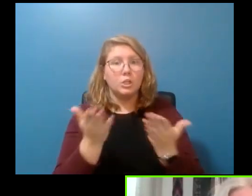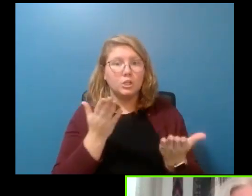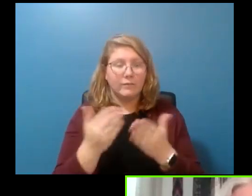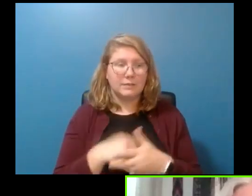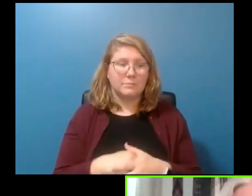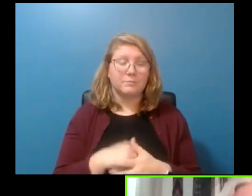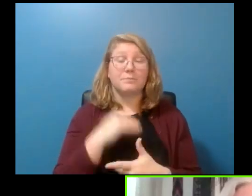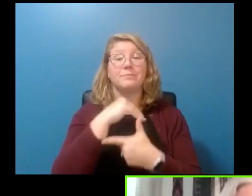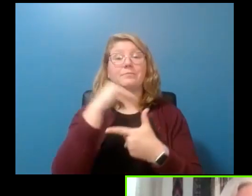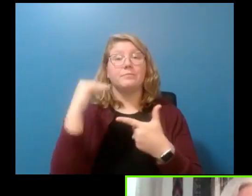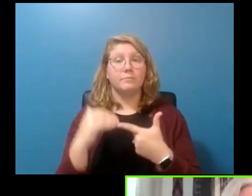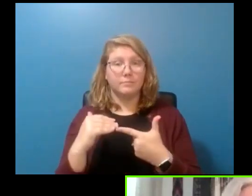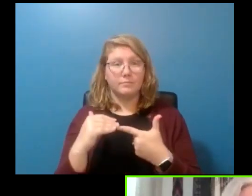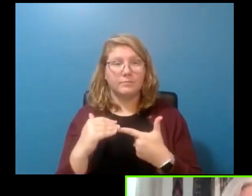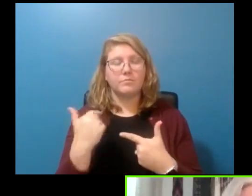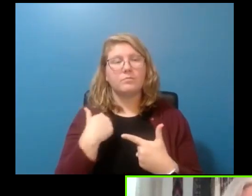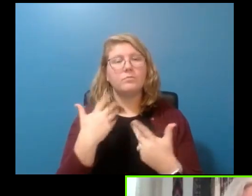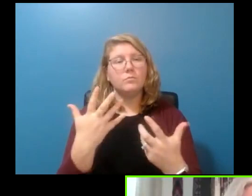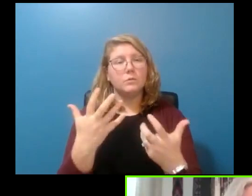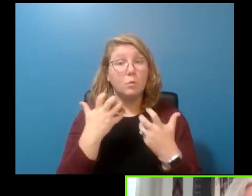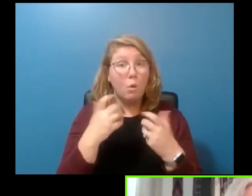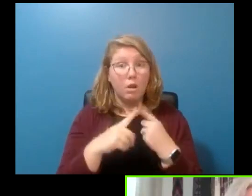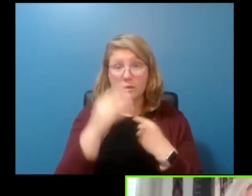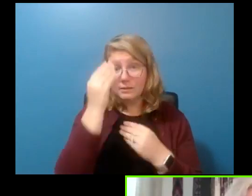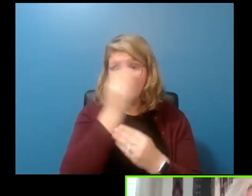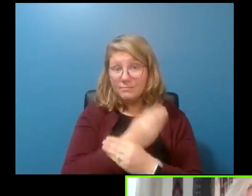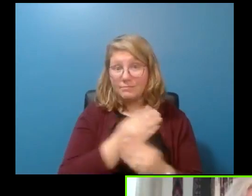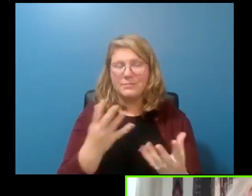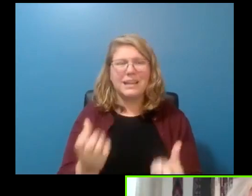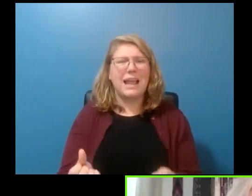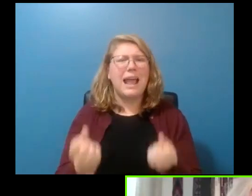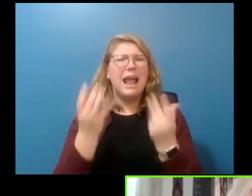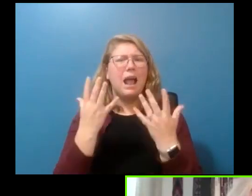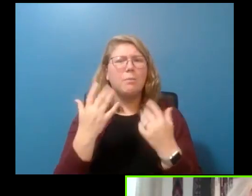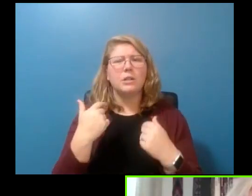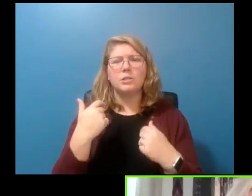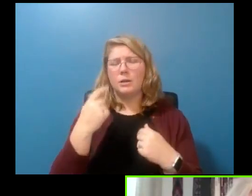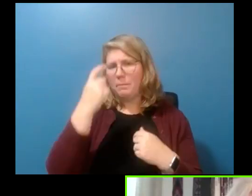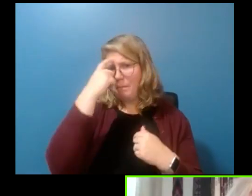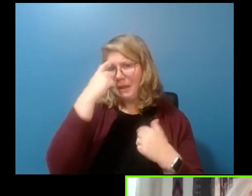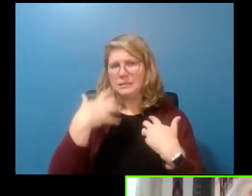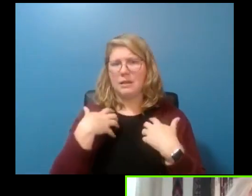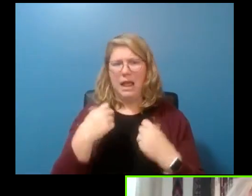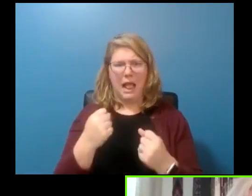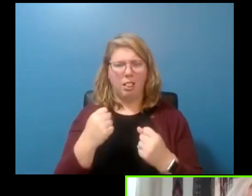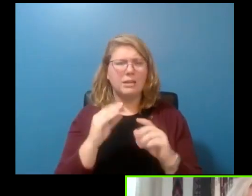and it is really the largest awareness-raisings event around mental health in Minnesota and